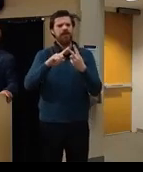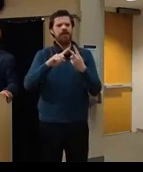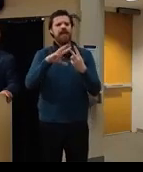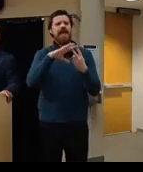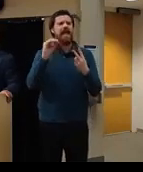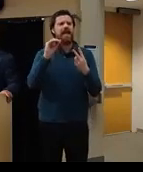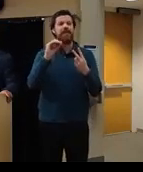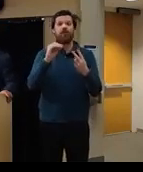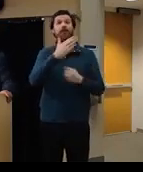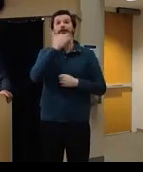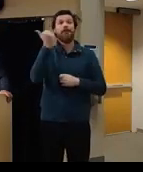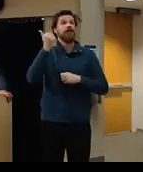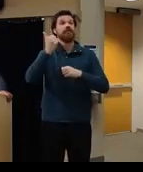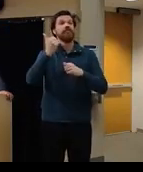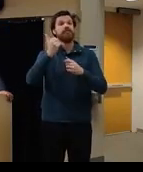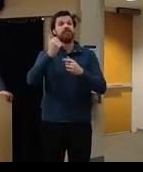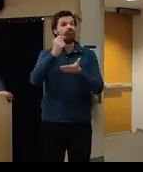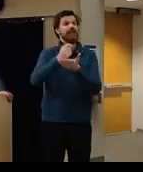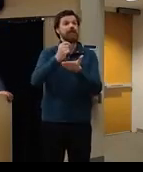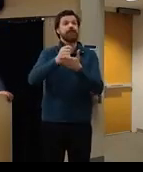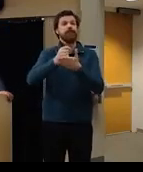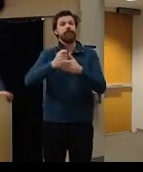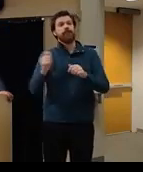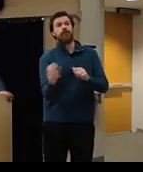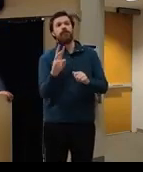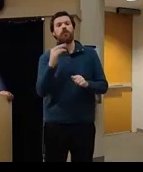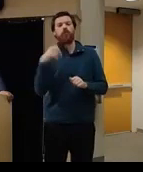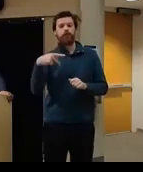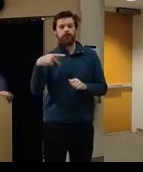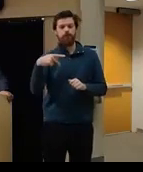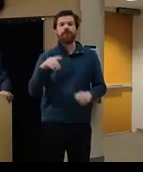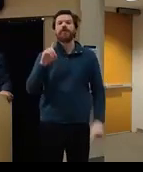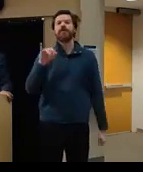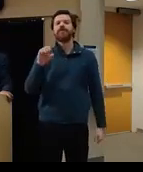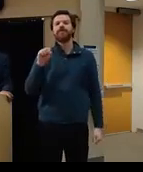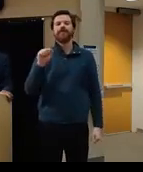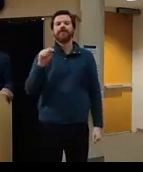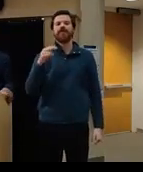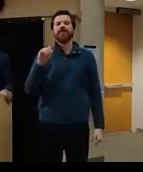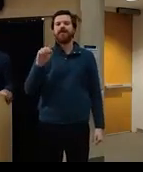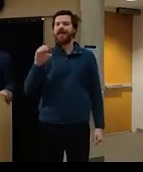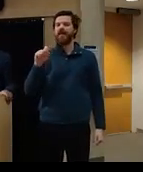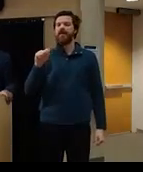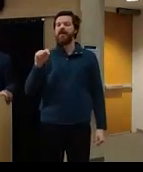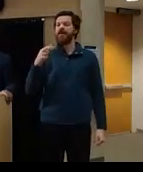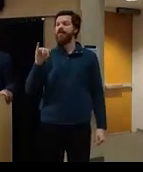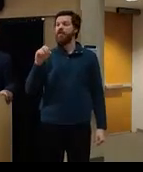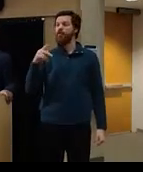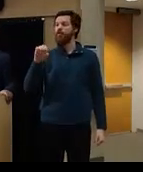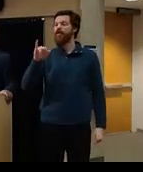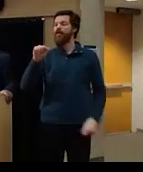was whippings the other one was Denasia Ethiopia again Ethiopia is in reference to black people